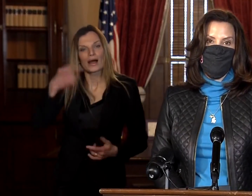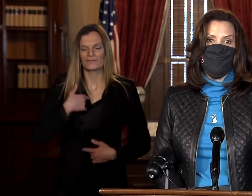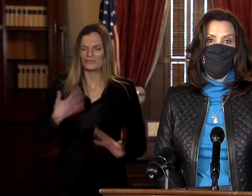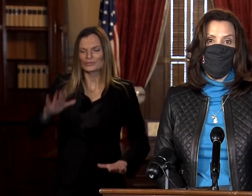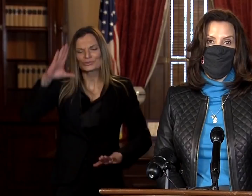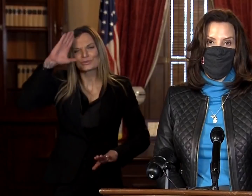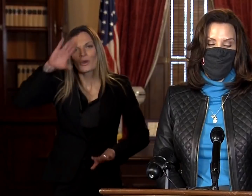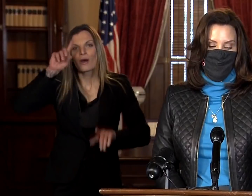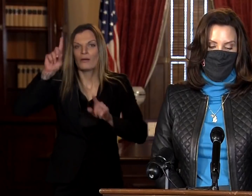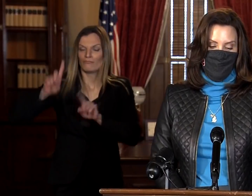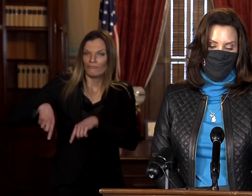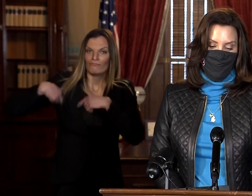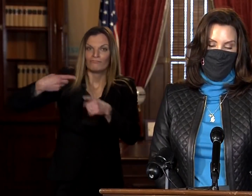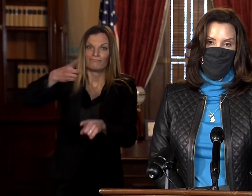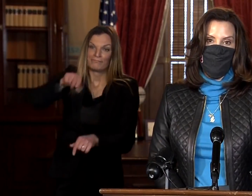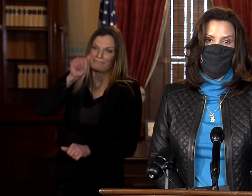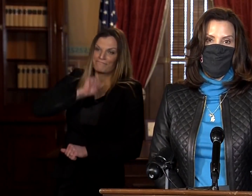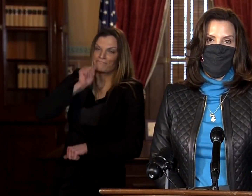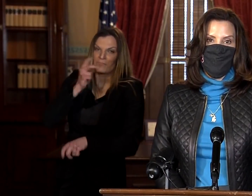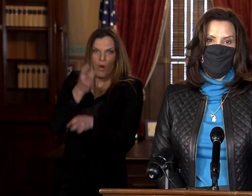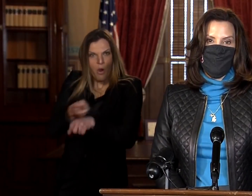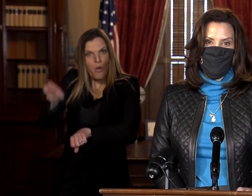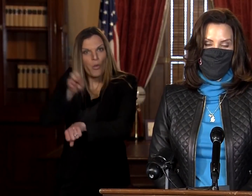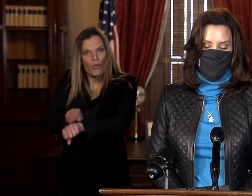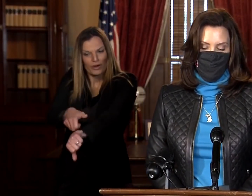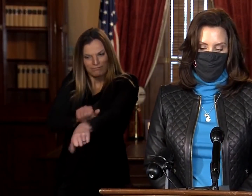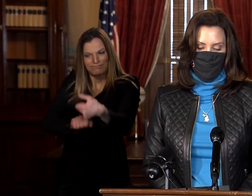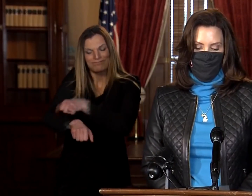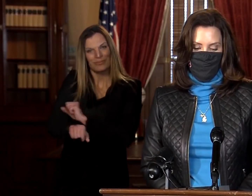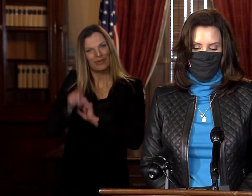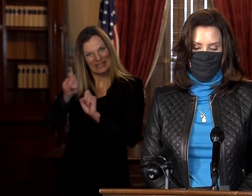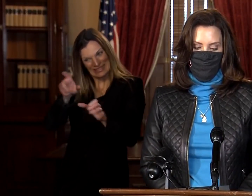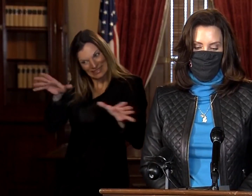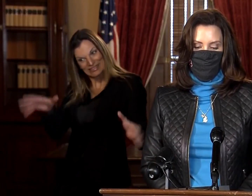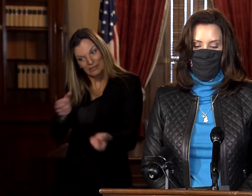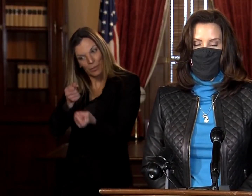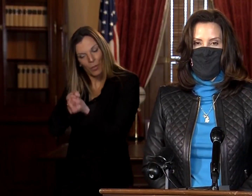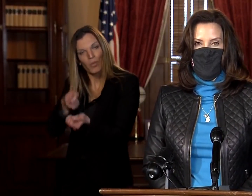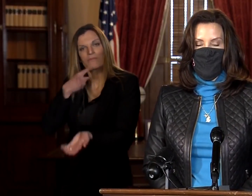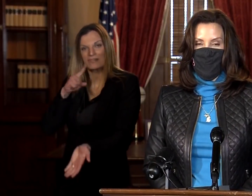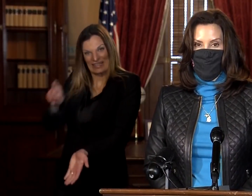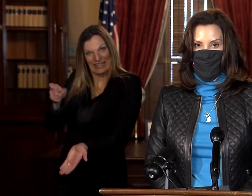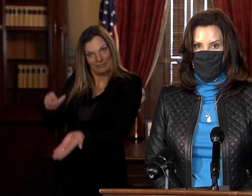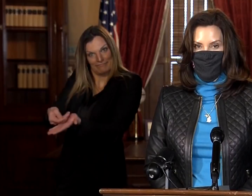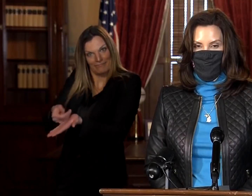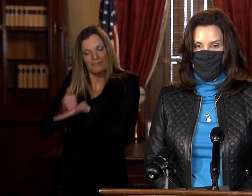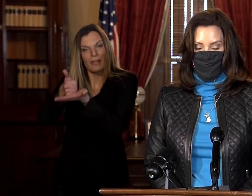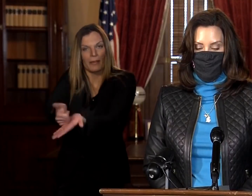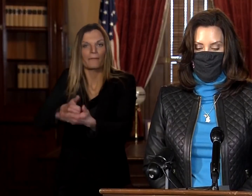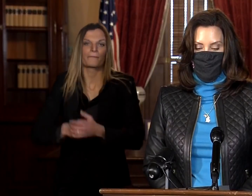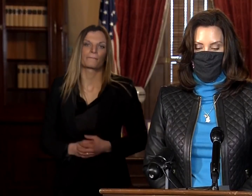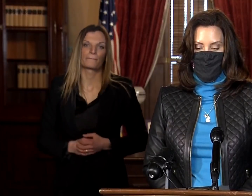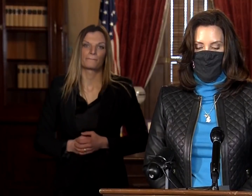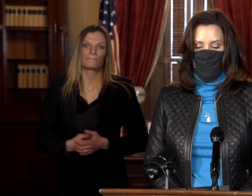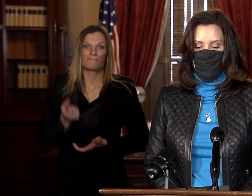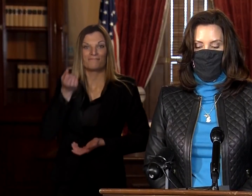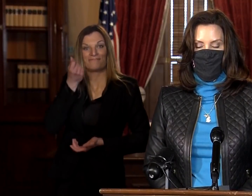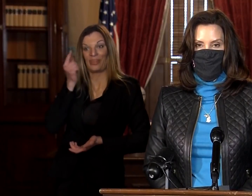much our families, our front line workers, and our small line workers, and our small businesses need relief, as we businesses need relief, as we are getting through this tough are getting through this tough winter.